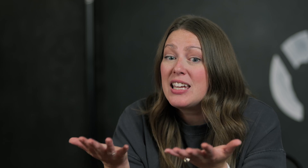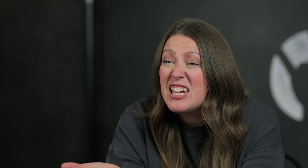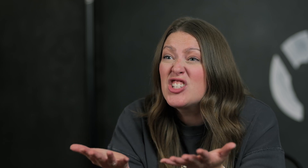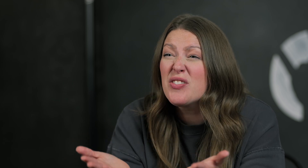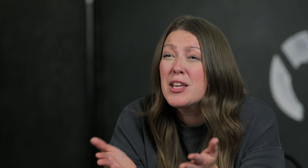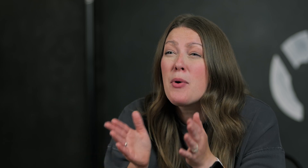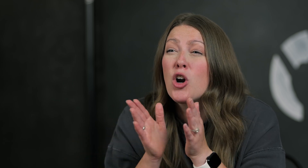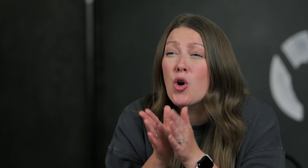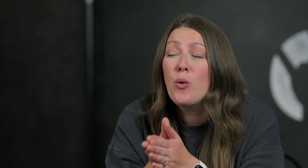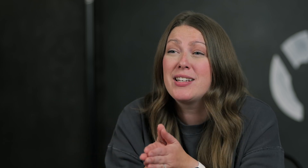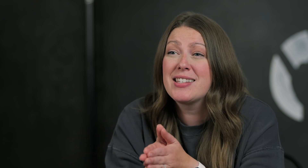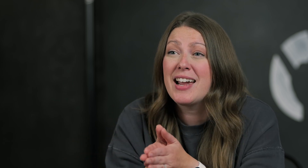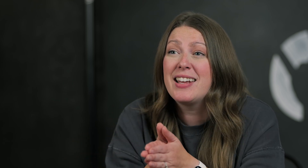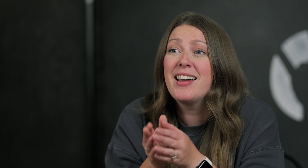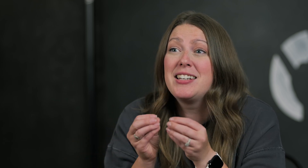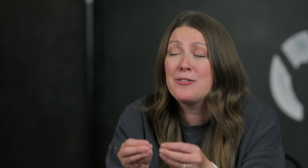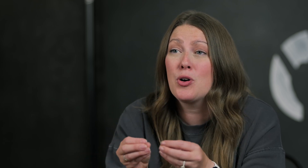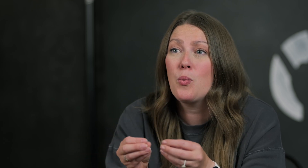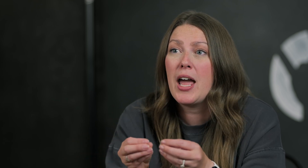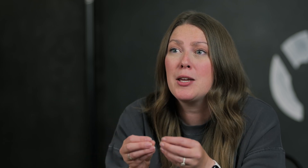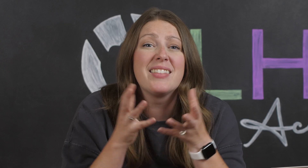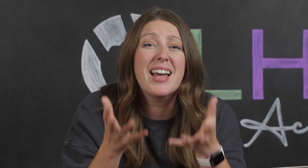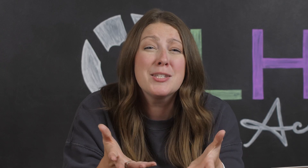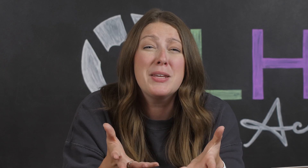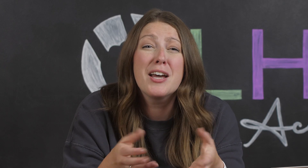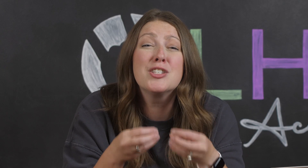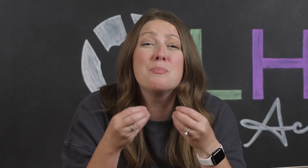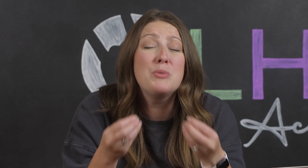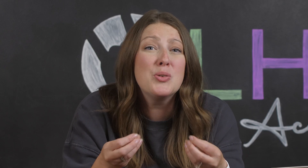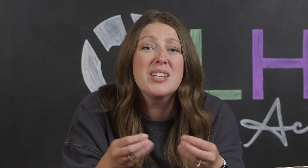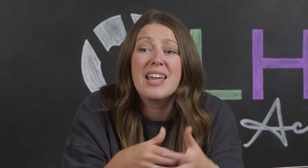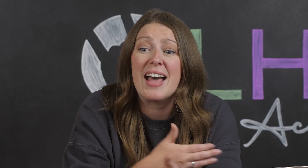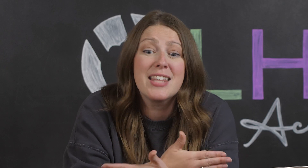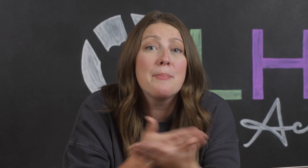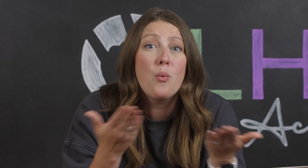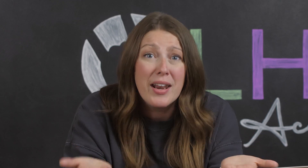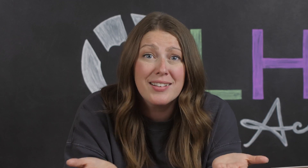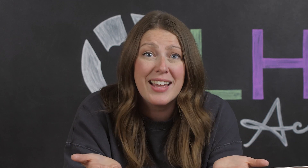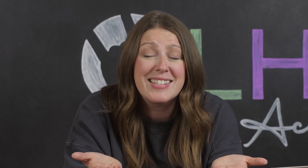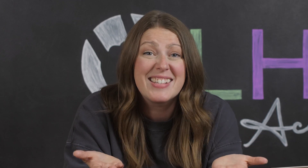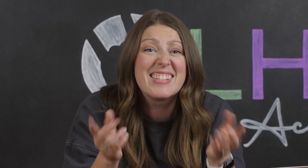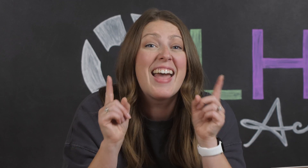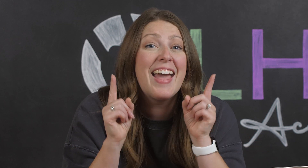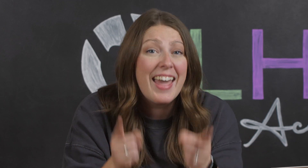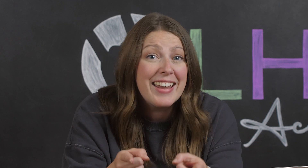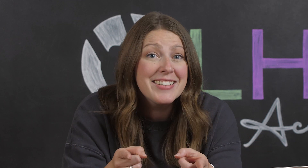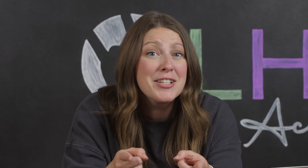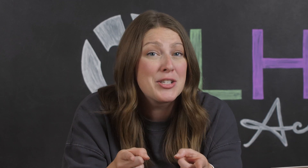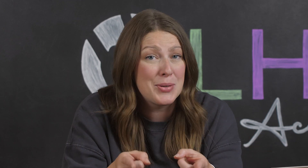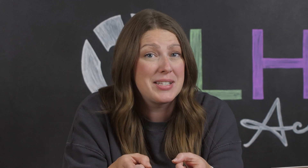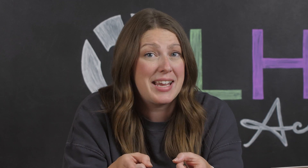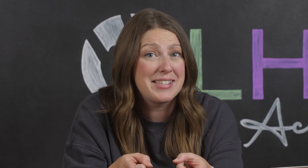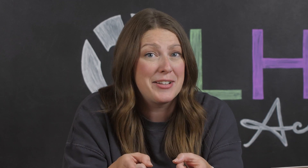each of them are going to sign it a different way. That's because music has that poetic license and so does ASL.